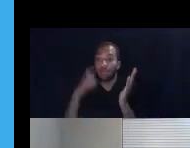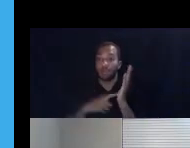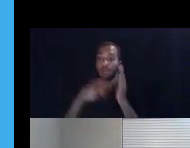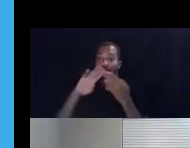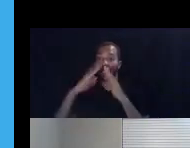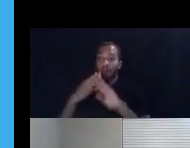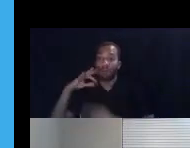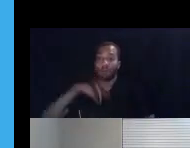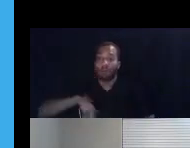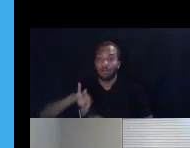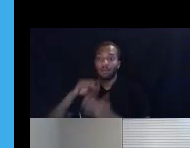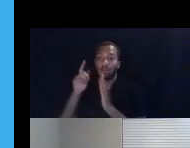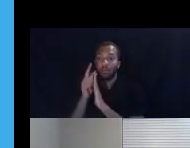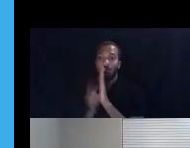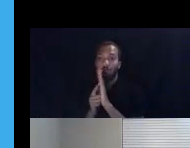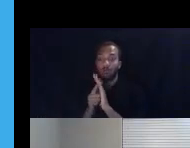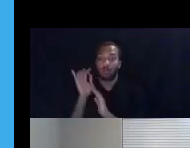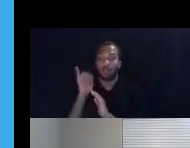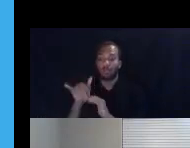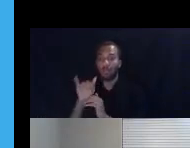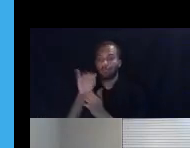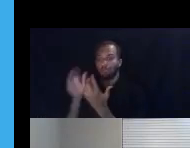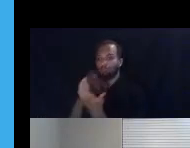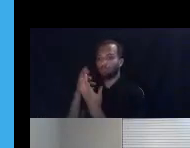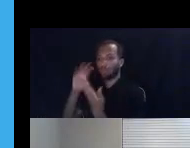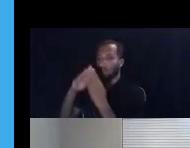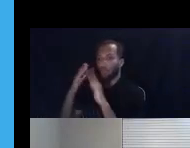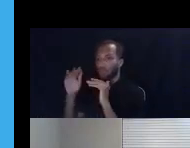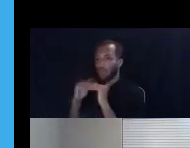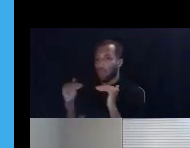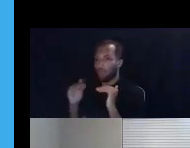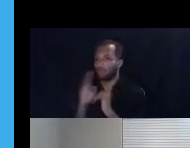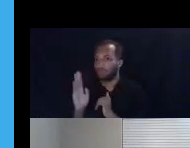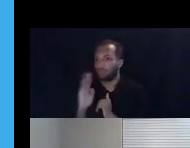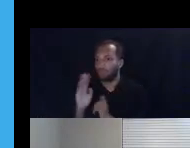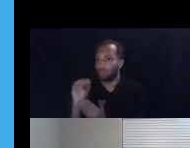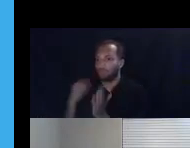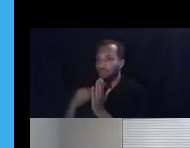are really aimed at kind of community level funding and those kind of individual grants for individuals